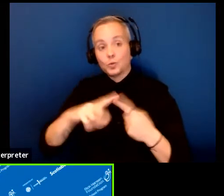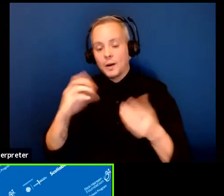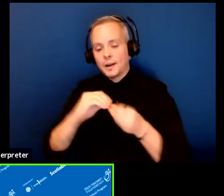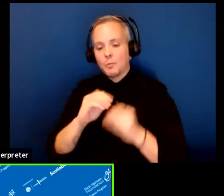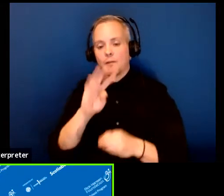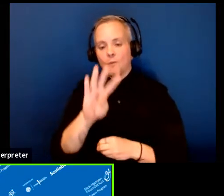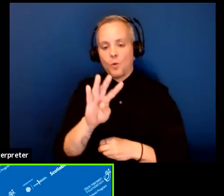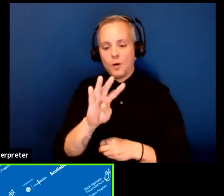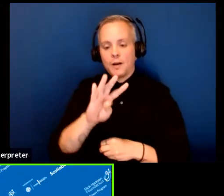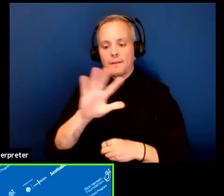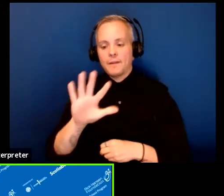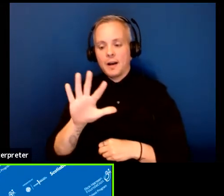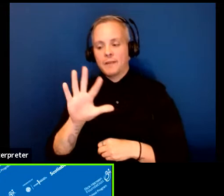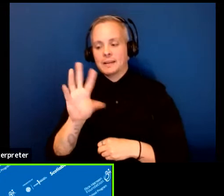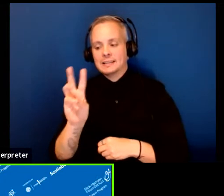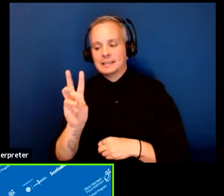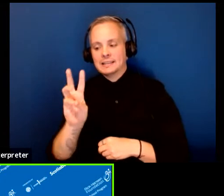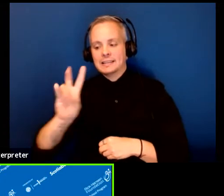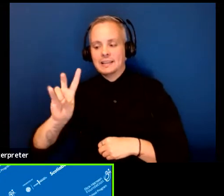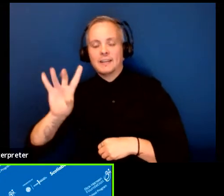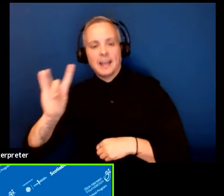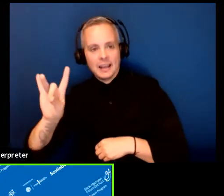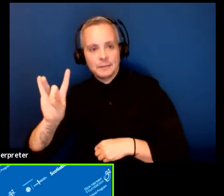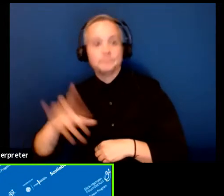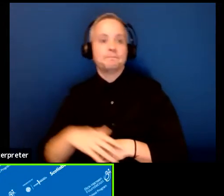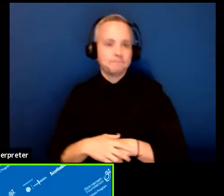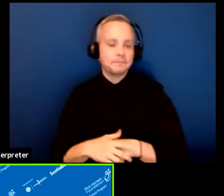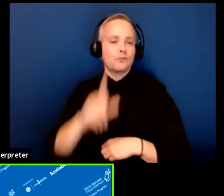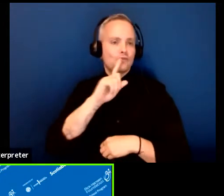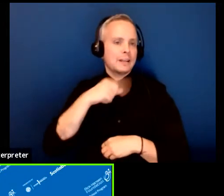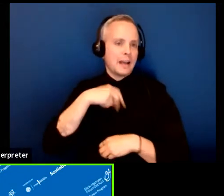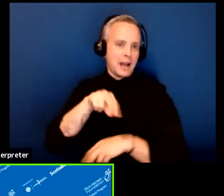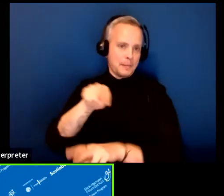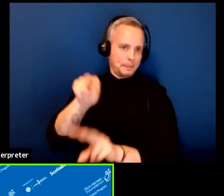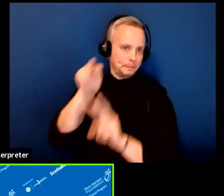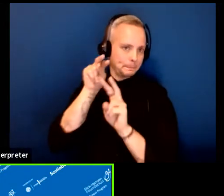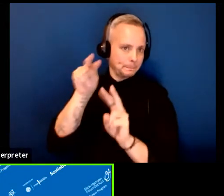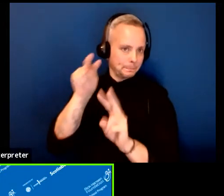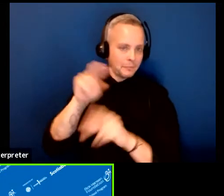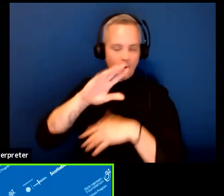I'M LOOKING FORWARD TO REPLYING TO ALL OF THE WONDERFUL